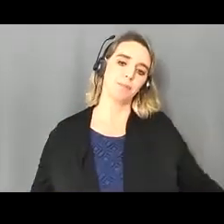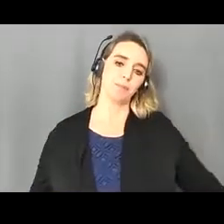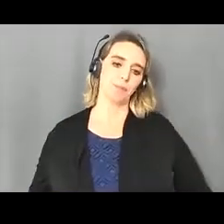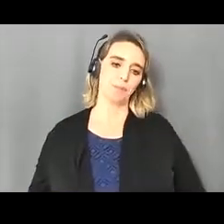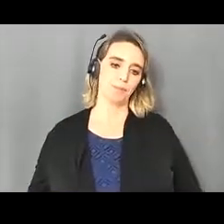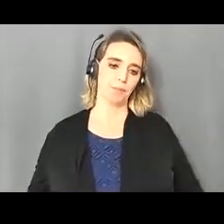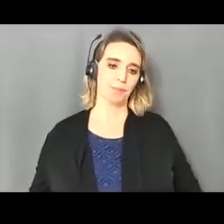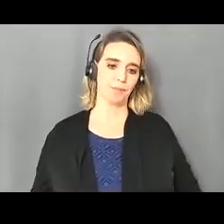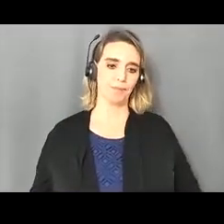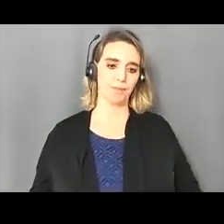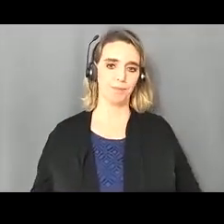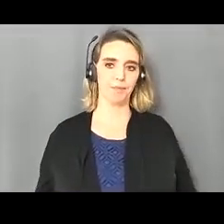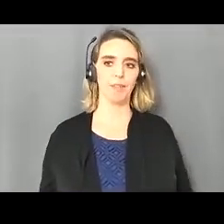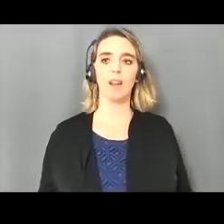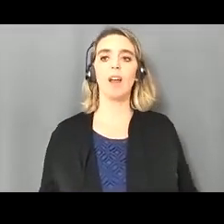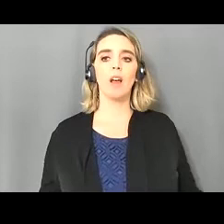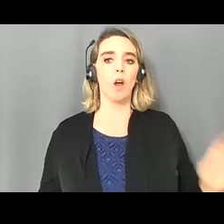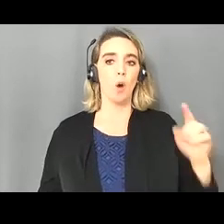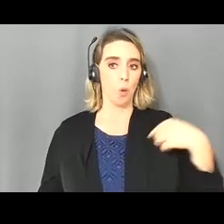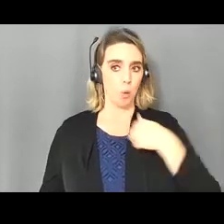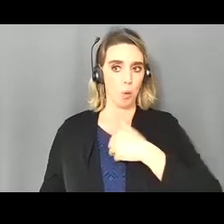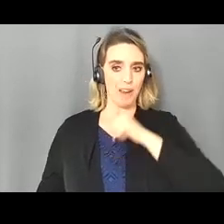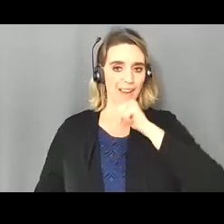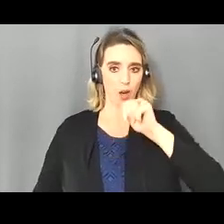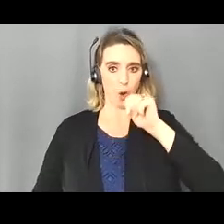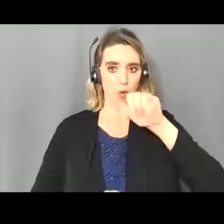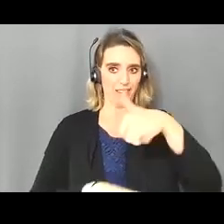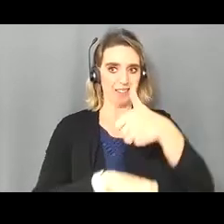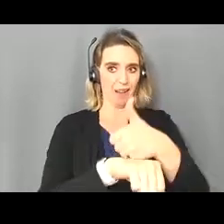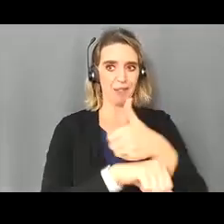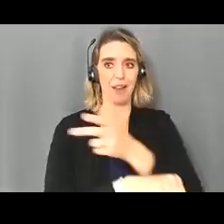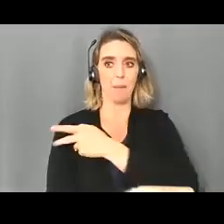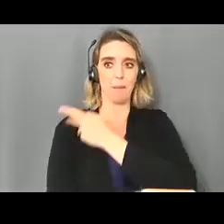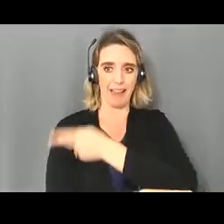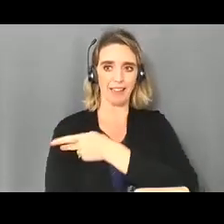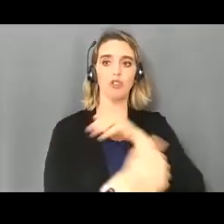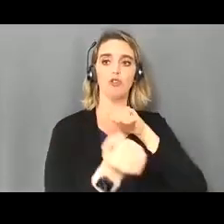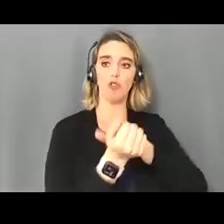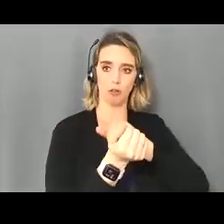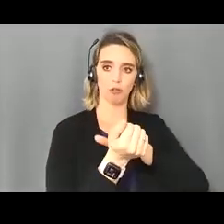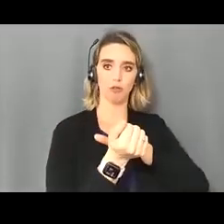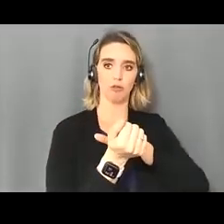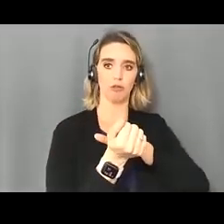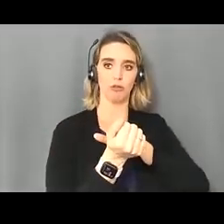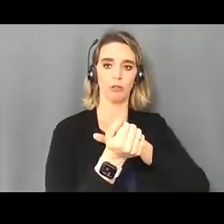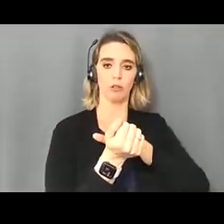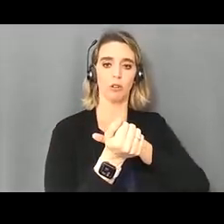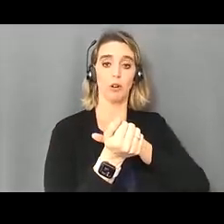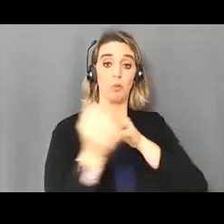a patient doctor relationship so we call the people that engage in our services participants, just to make that that distinction